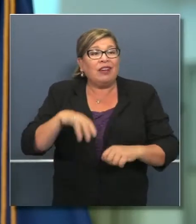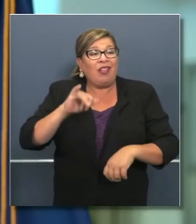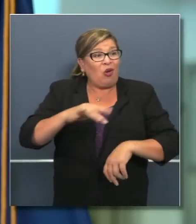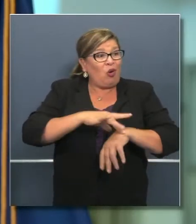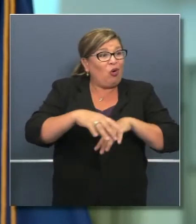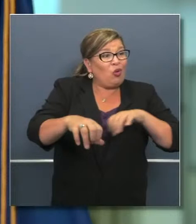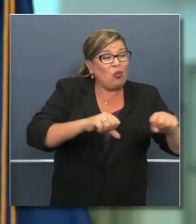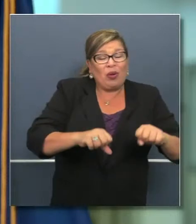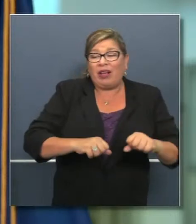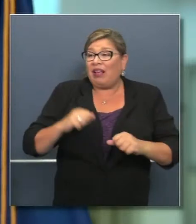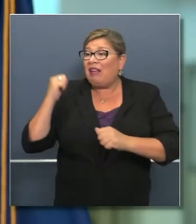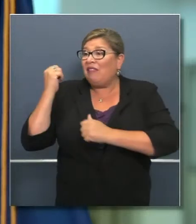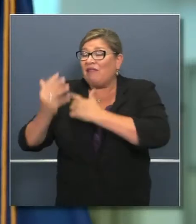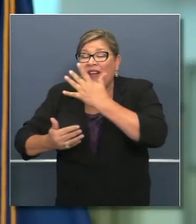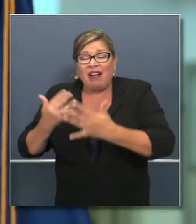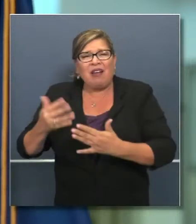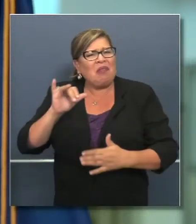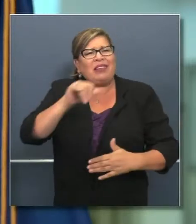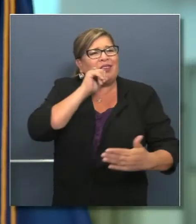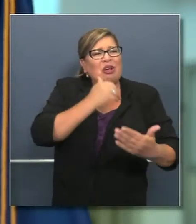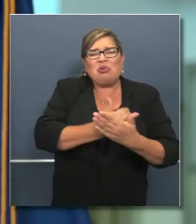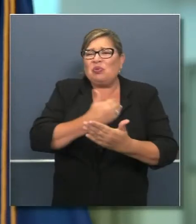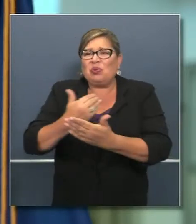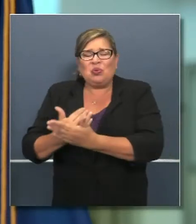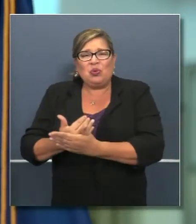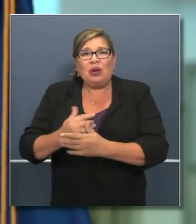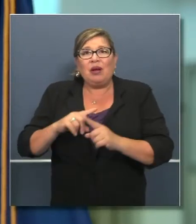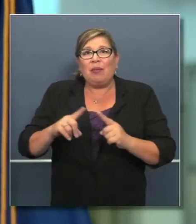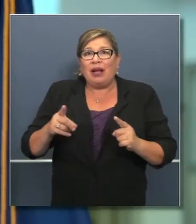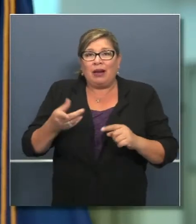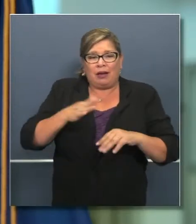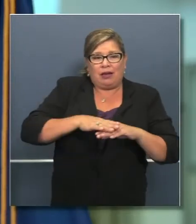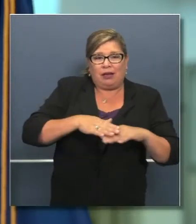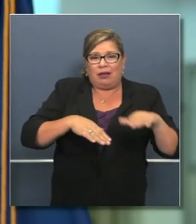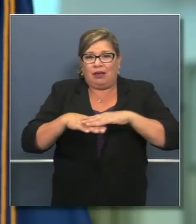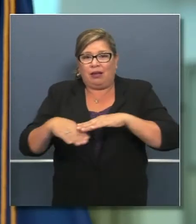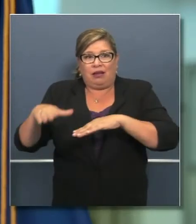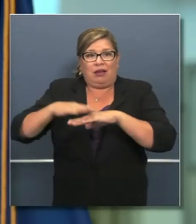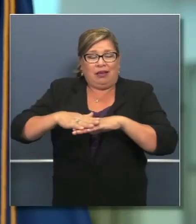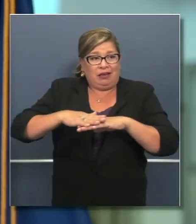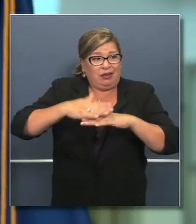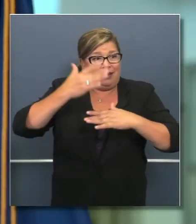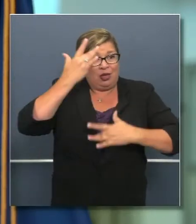them all together of course crates some different environment of stress and I'm deeply appreciative